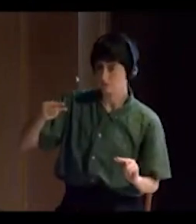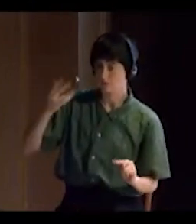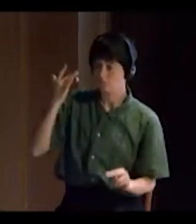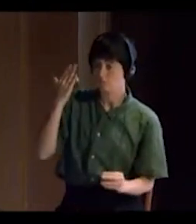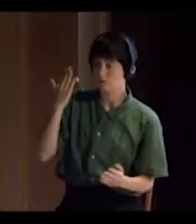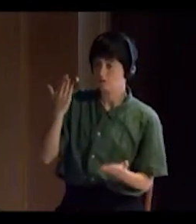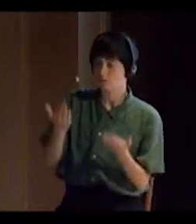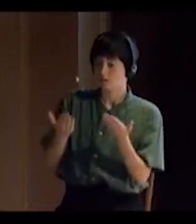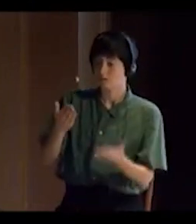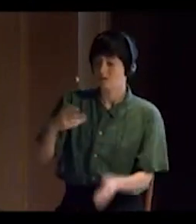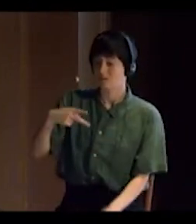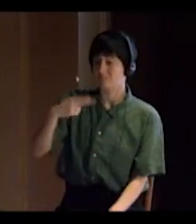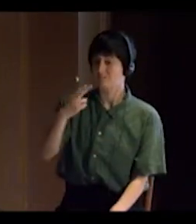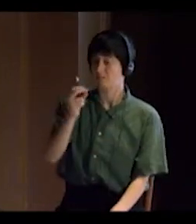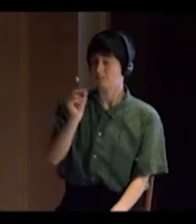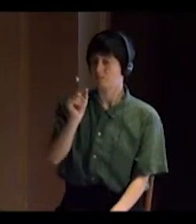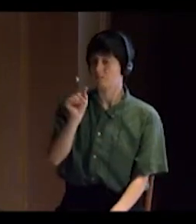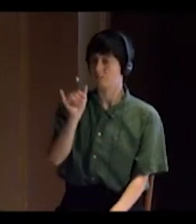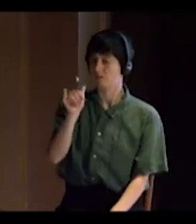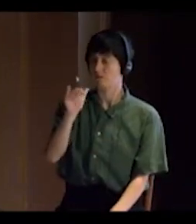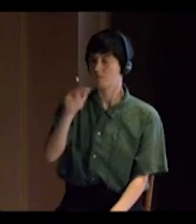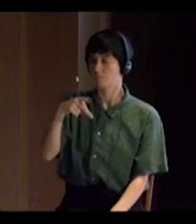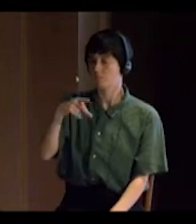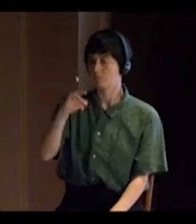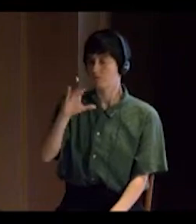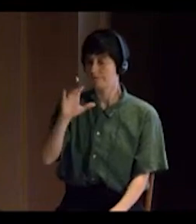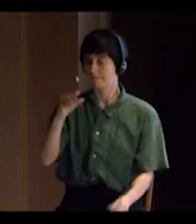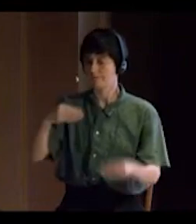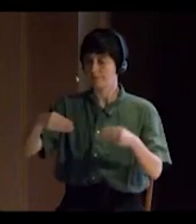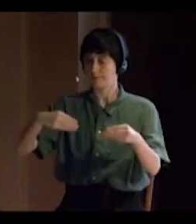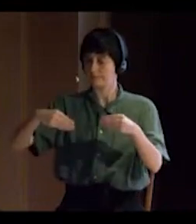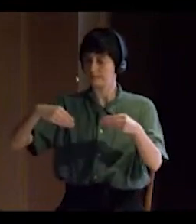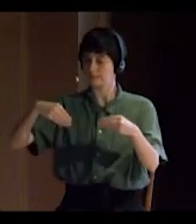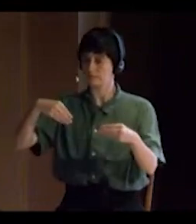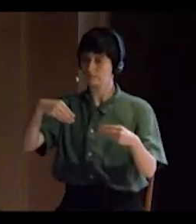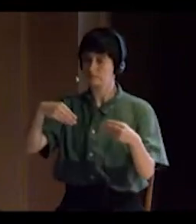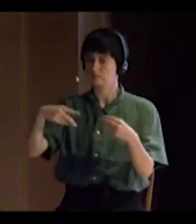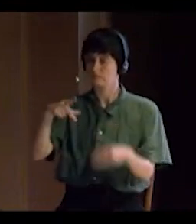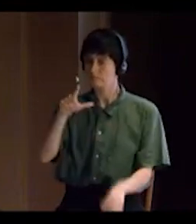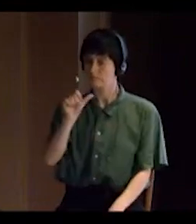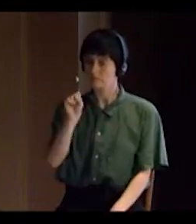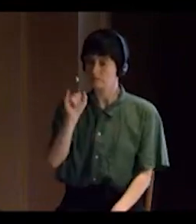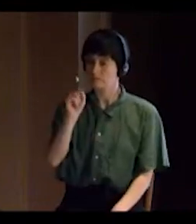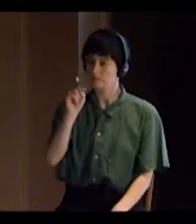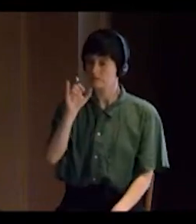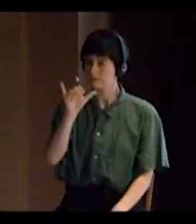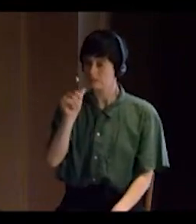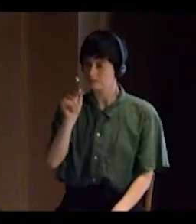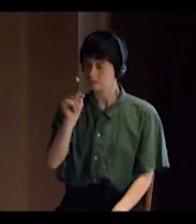If two humans are identical and one's given nutrition